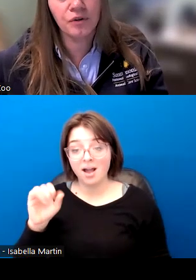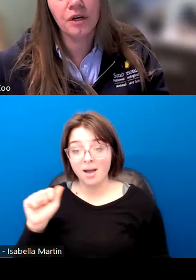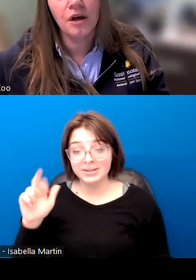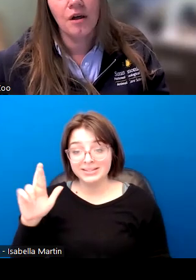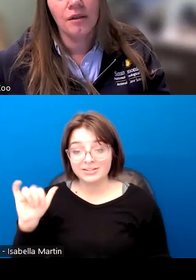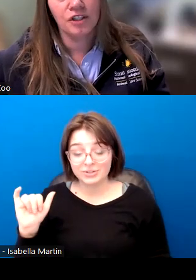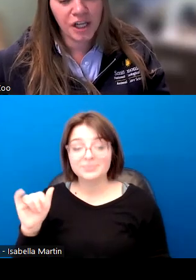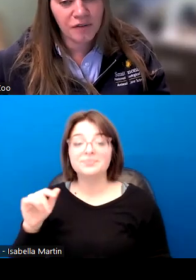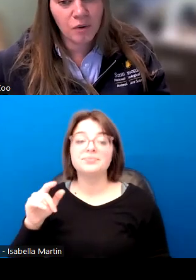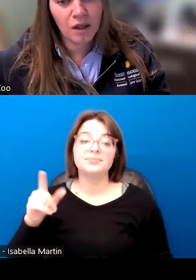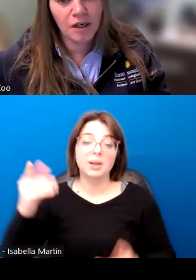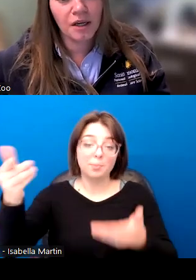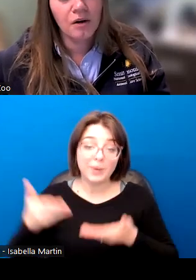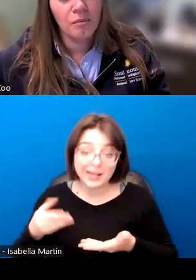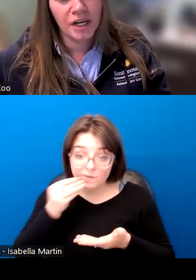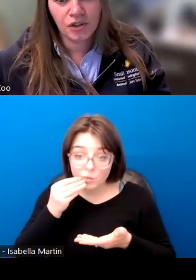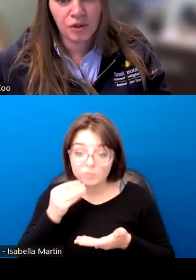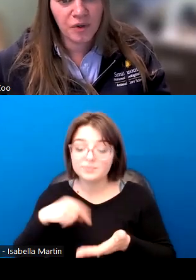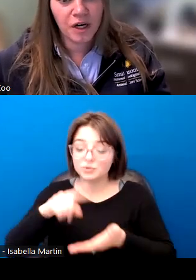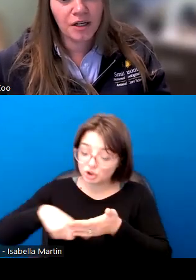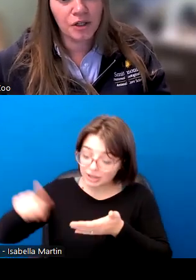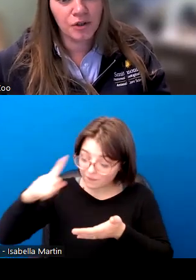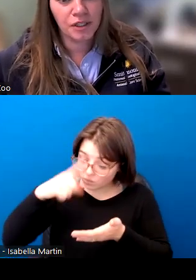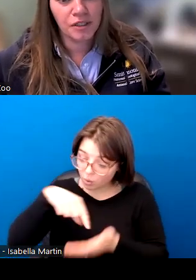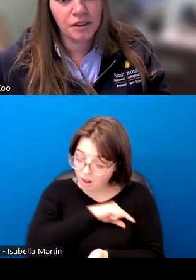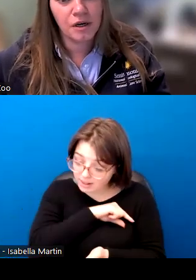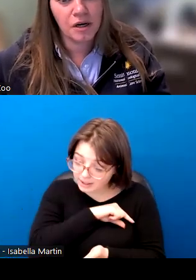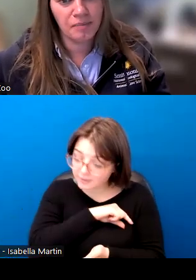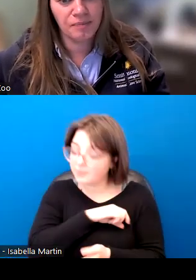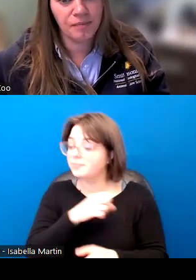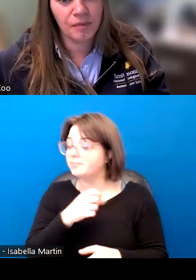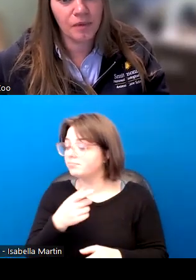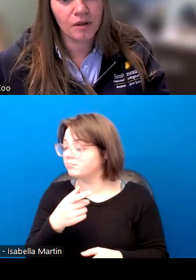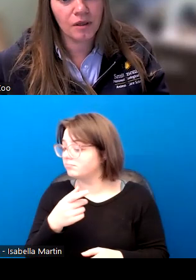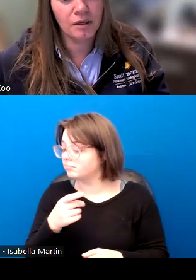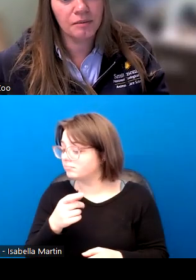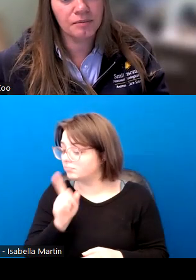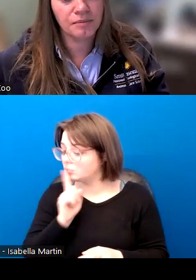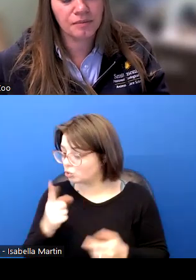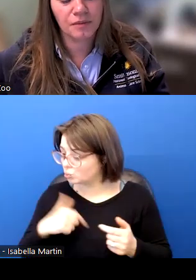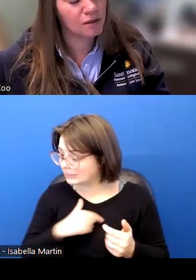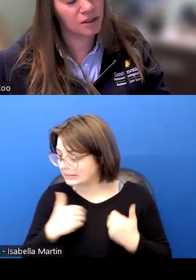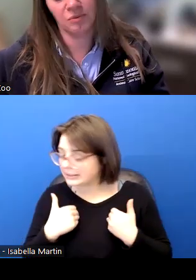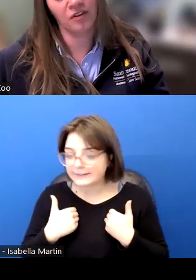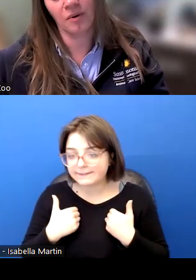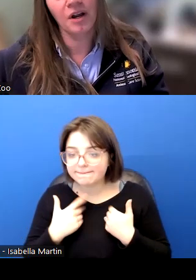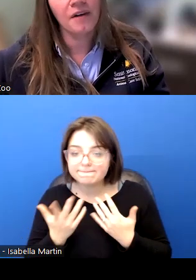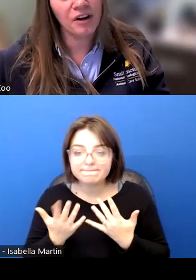food they're checking it for quality making sure that we've got a good um uh excuse me, but our